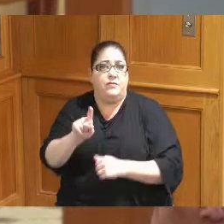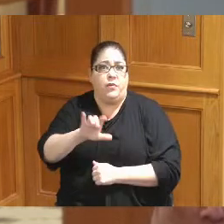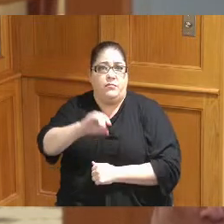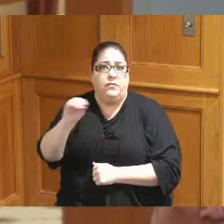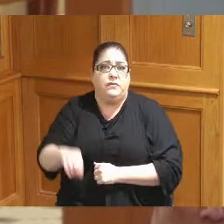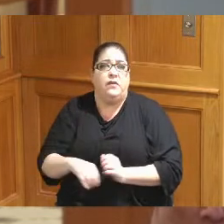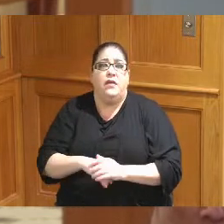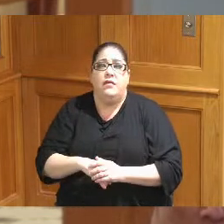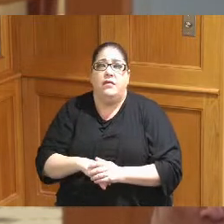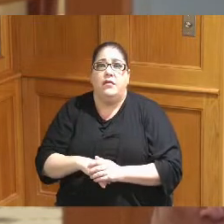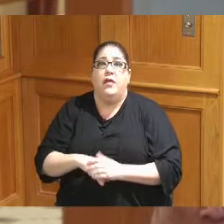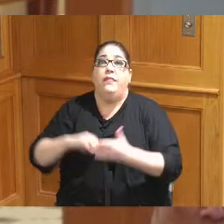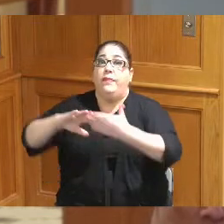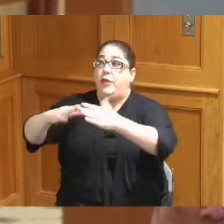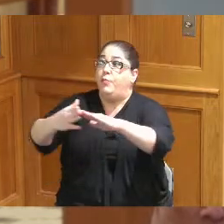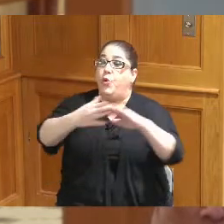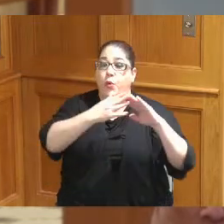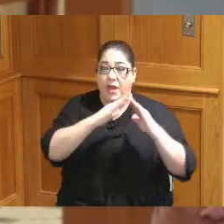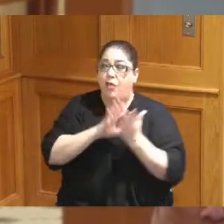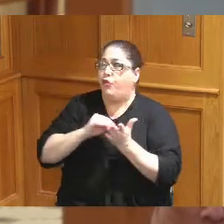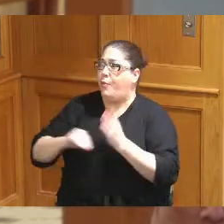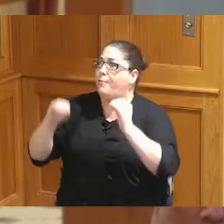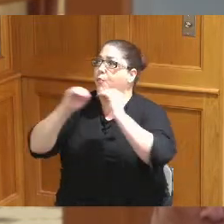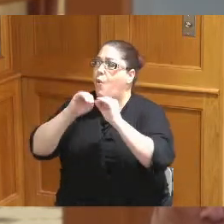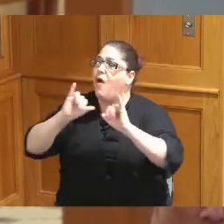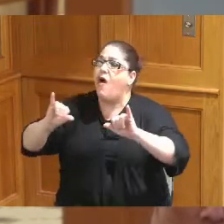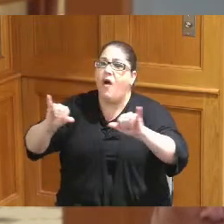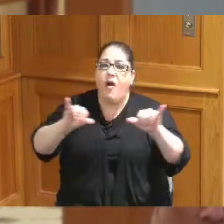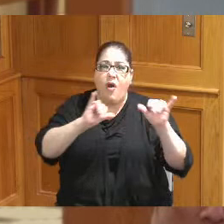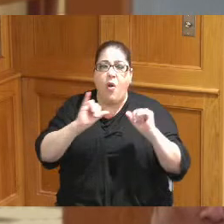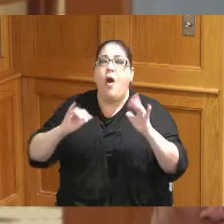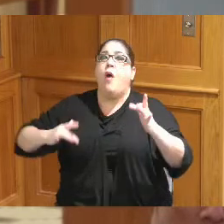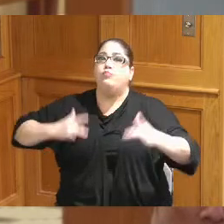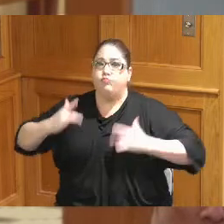once they were able to learn more you know about the process and the excitement of the